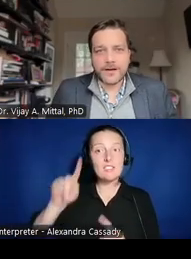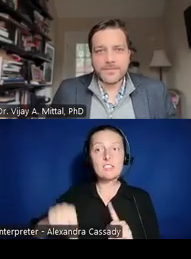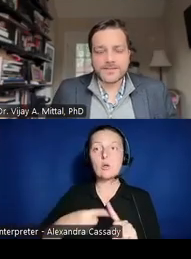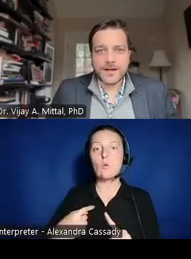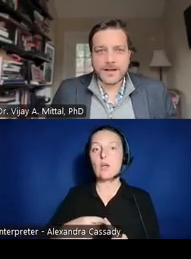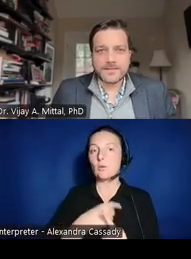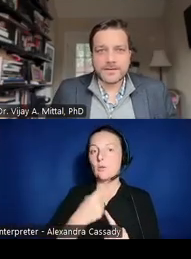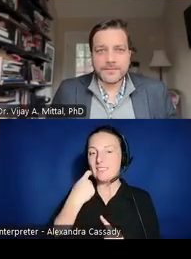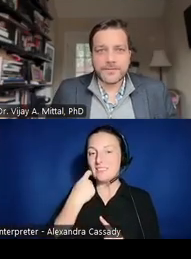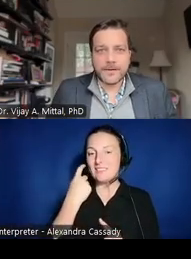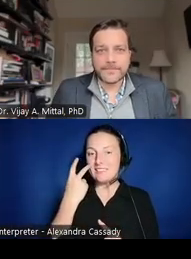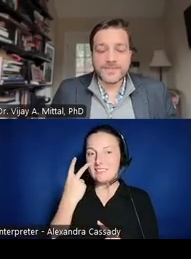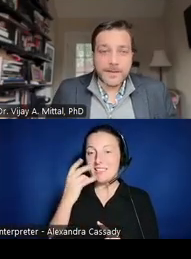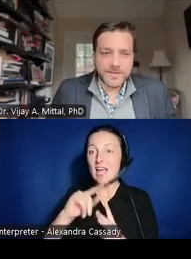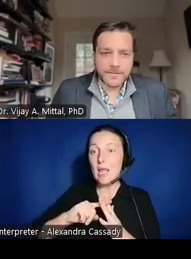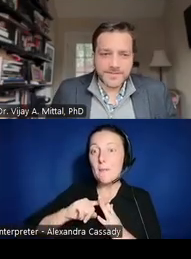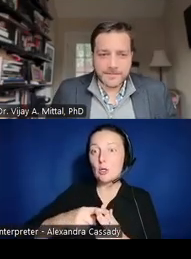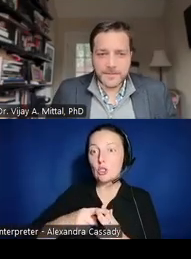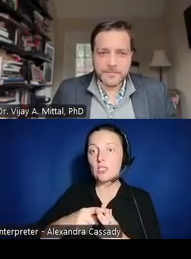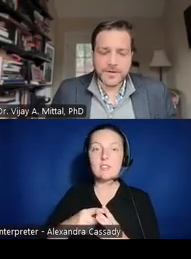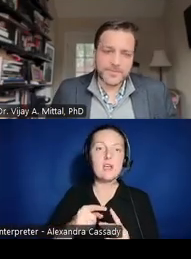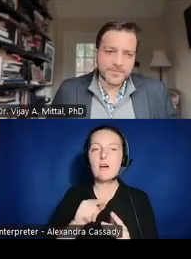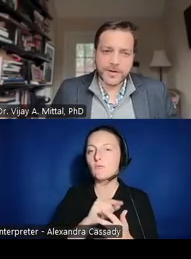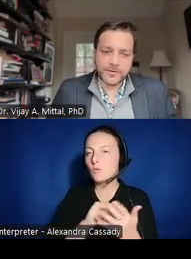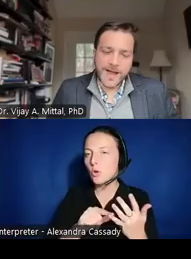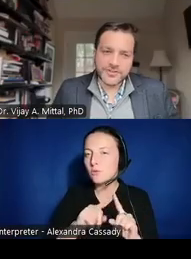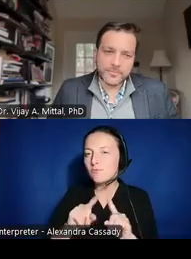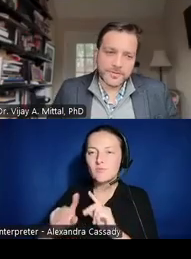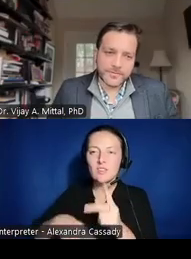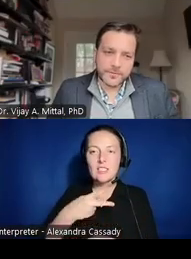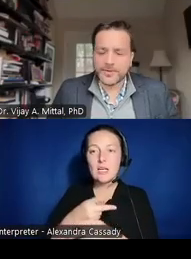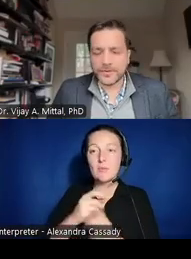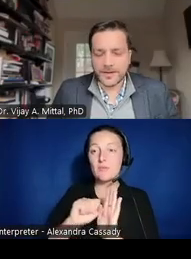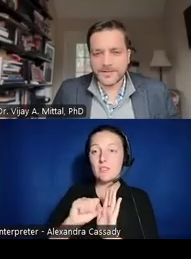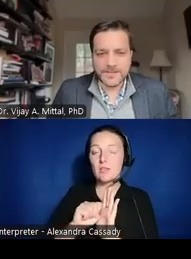um these kinds of um symptoms and there's much more interaction with the vulnerability and it's